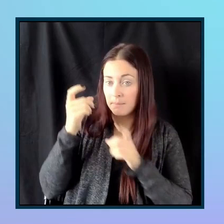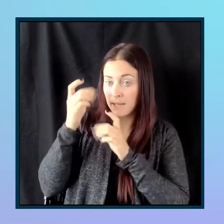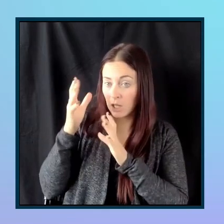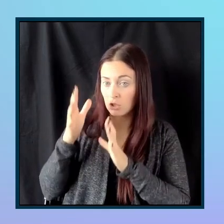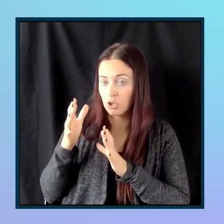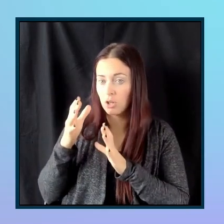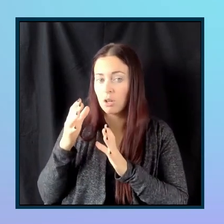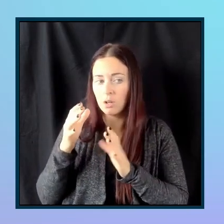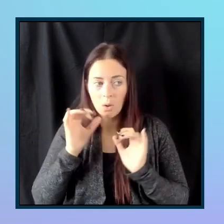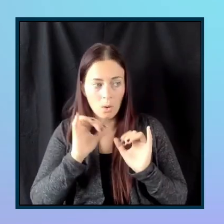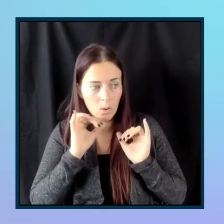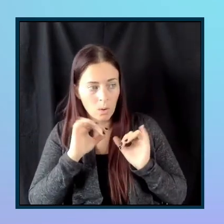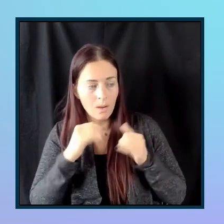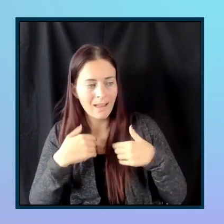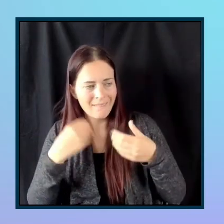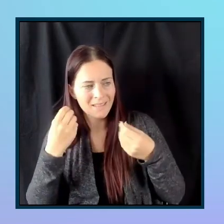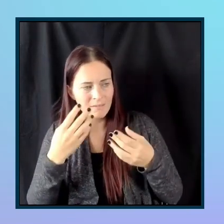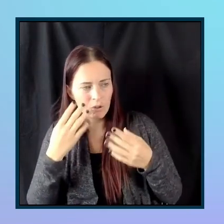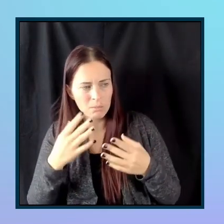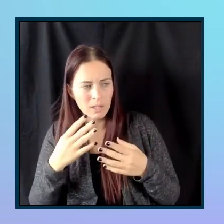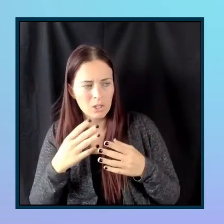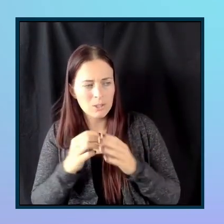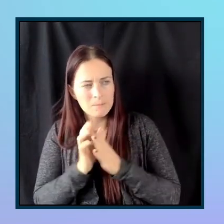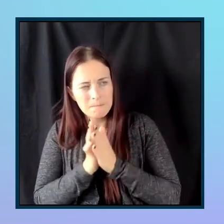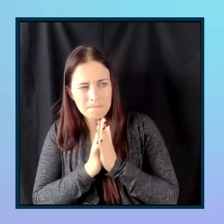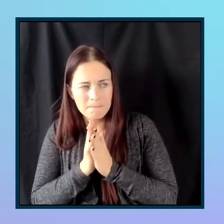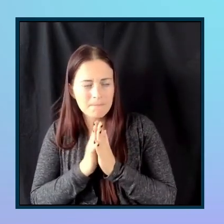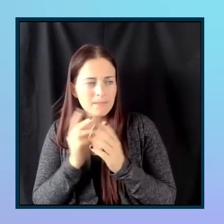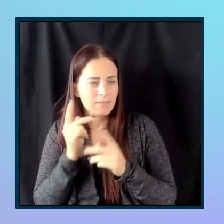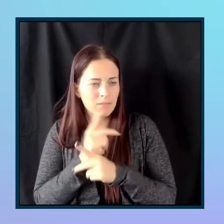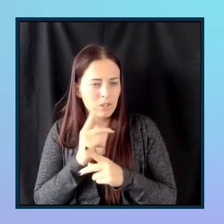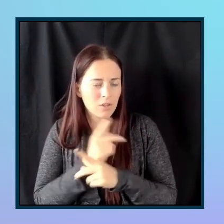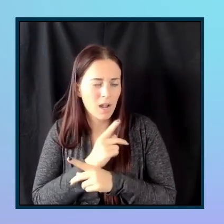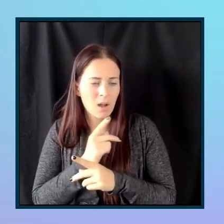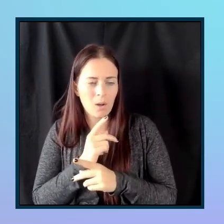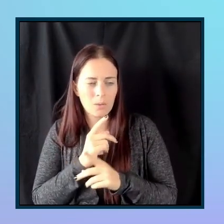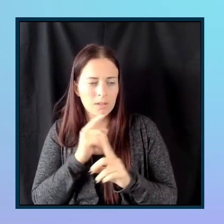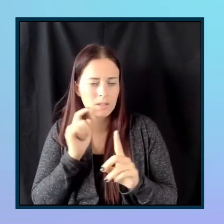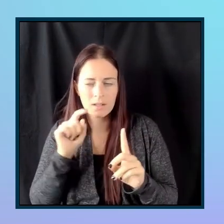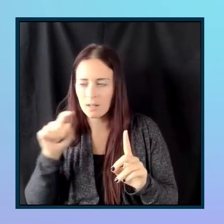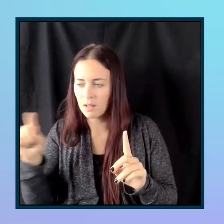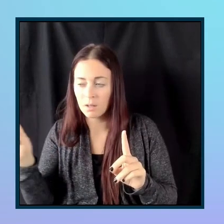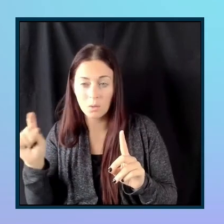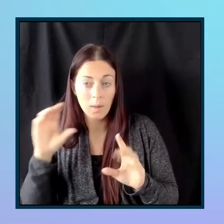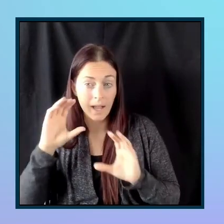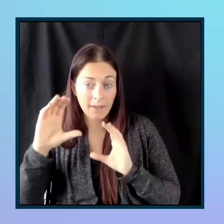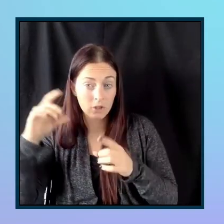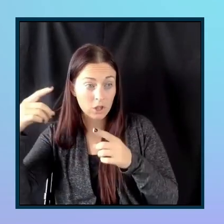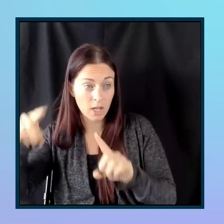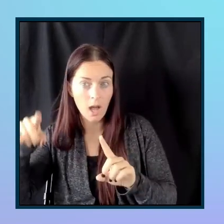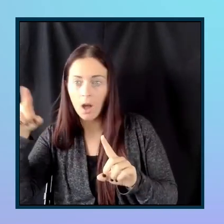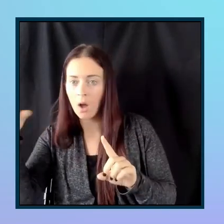to kind of put their ear to the ground and listen to the conversations around them, research their own network